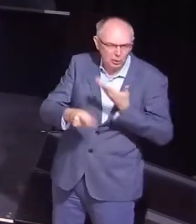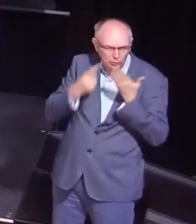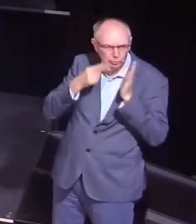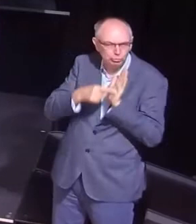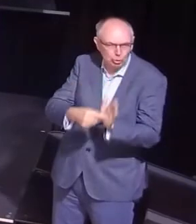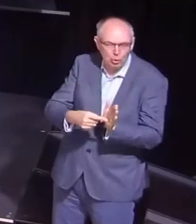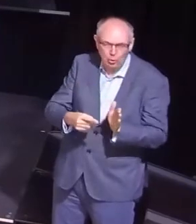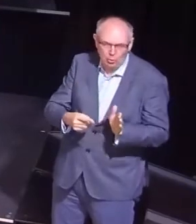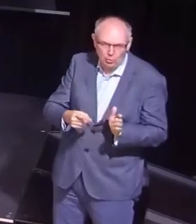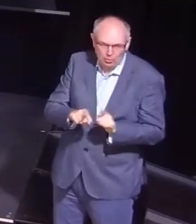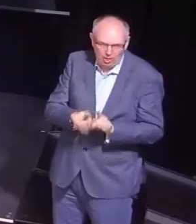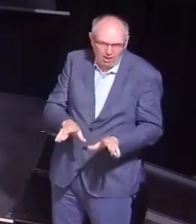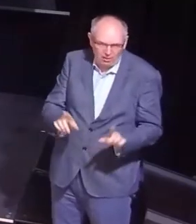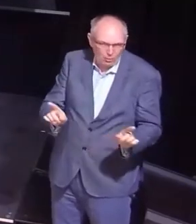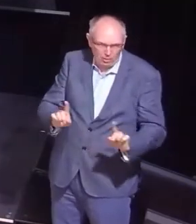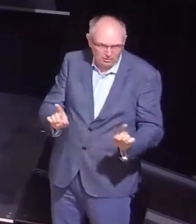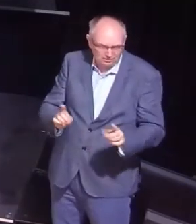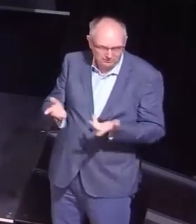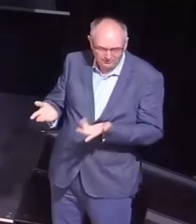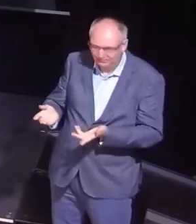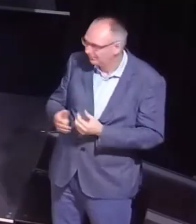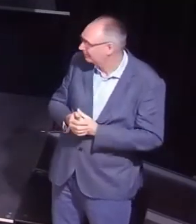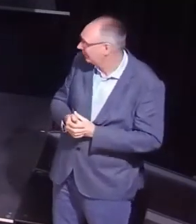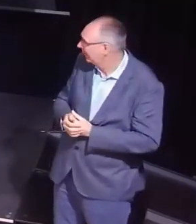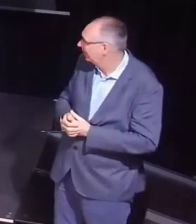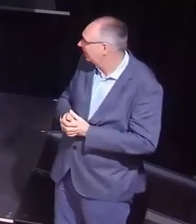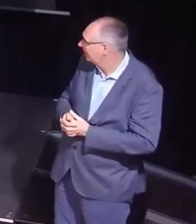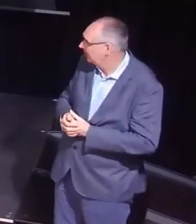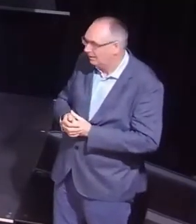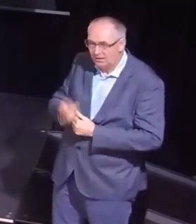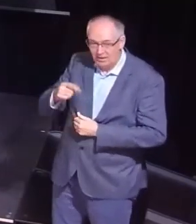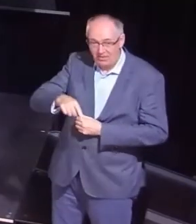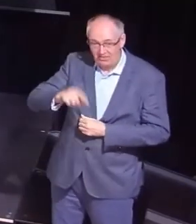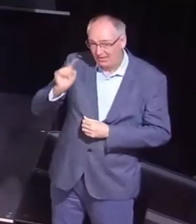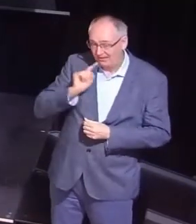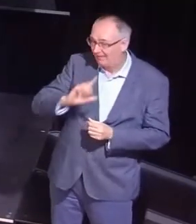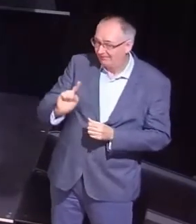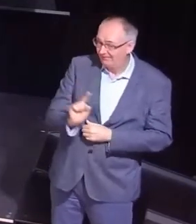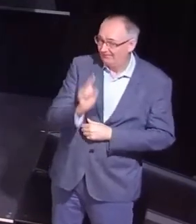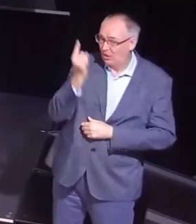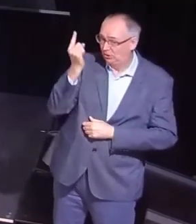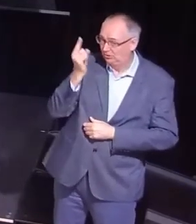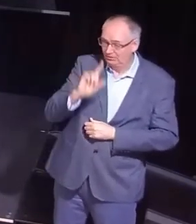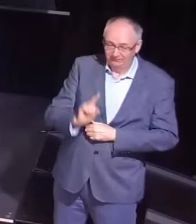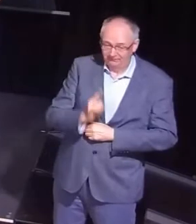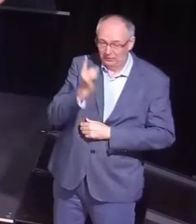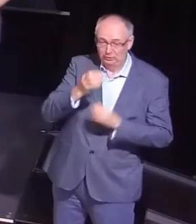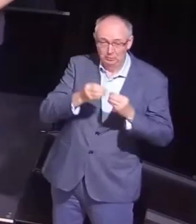..gives you a taste of what boot camp has to offer. This was from the first boot camp, one back in 2017.